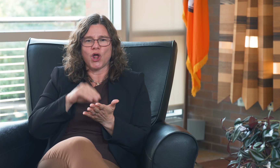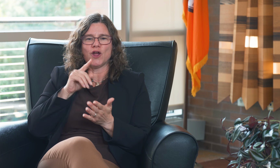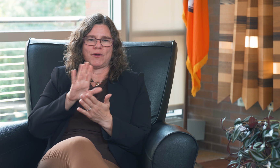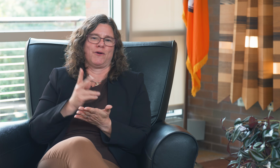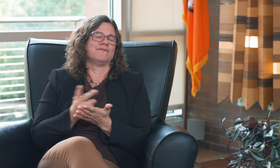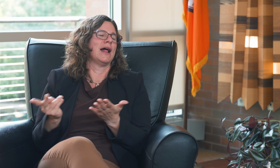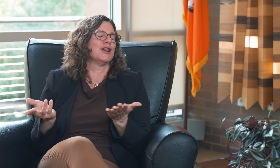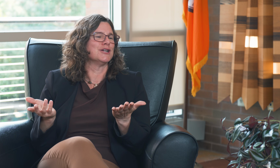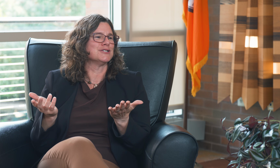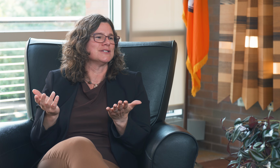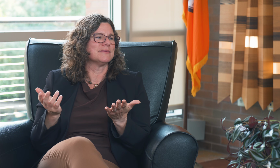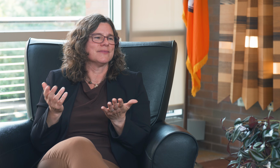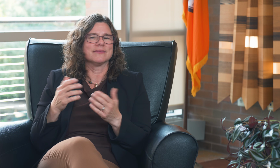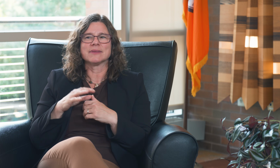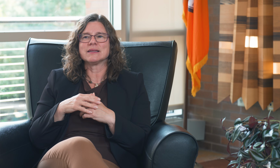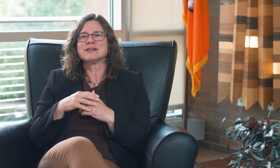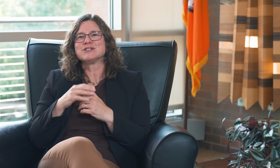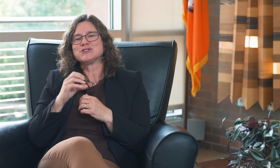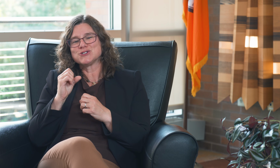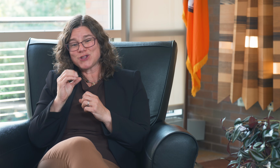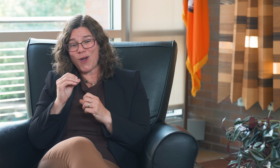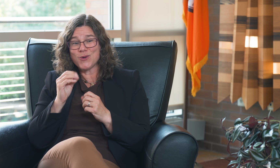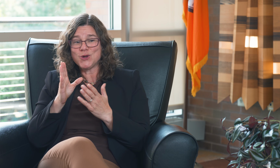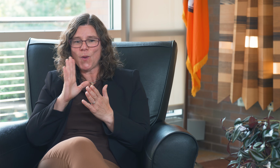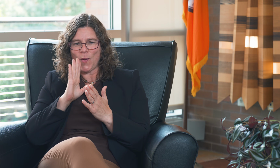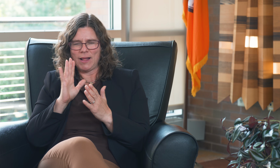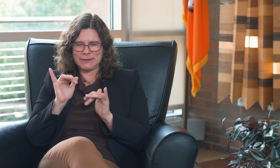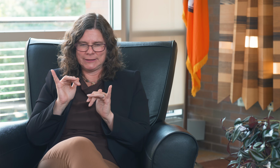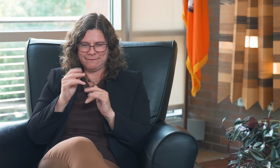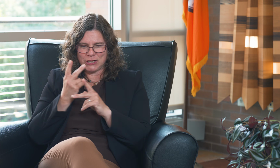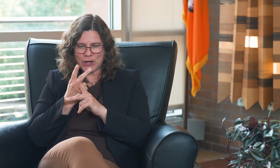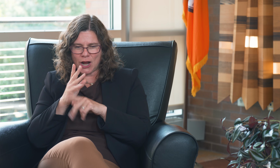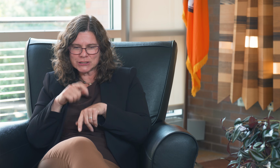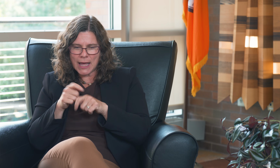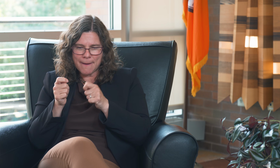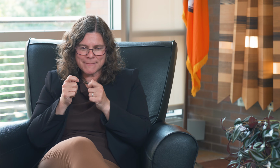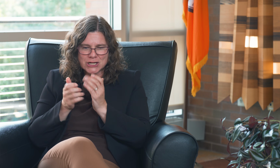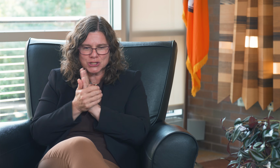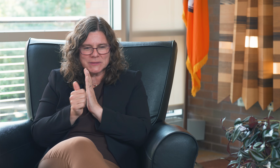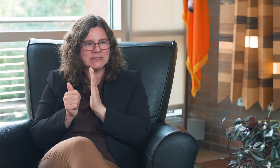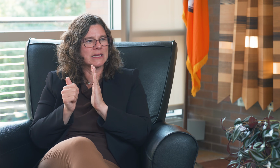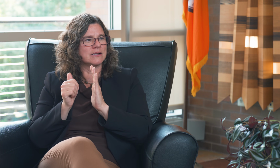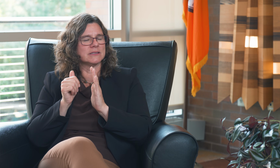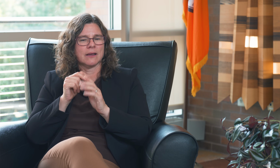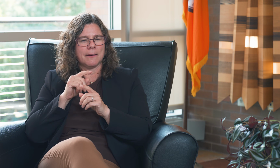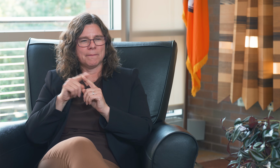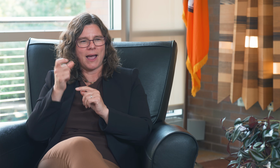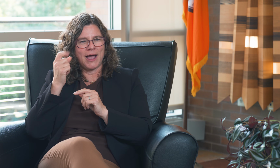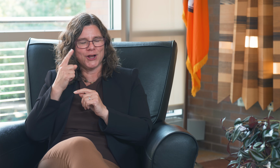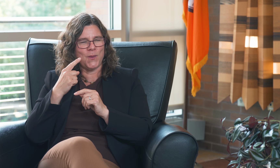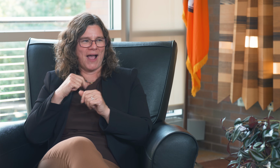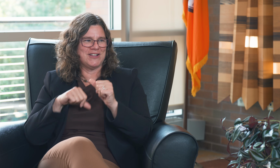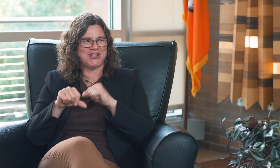So lesson learned, and you learn from your failures. And I think you'll figure out your time management skills,